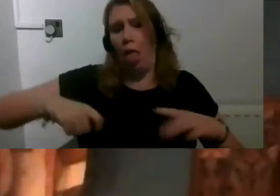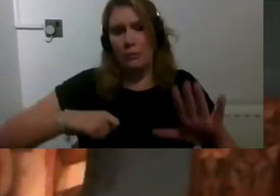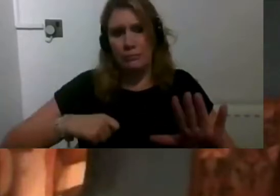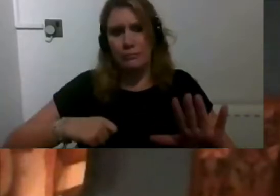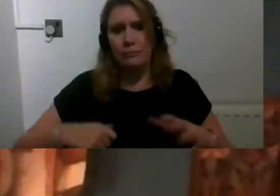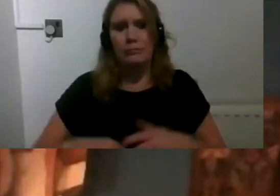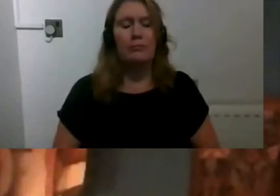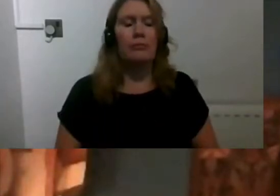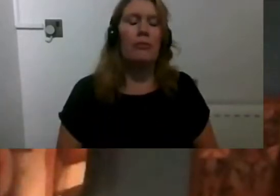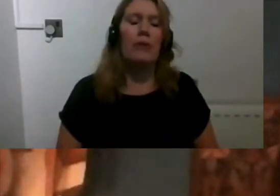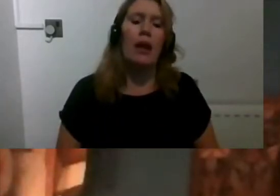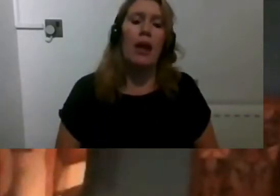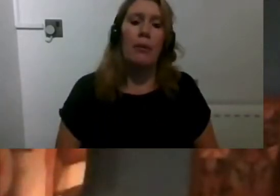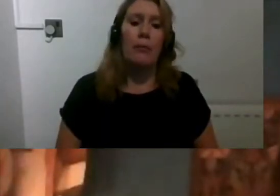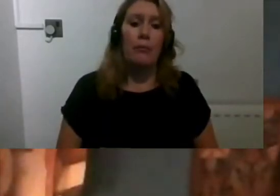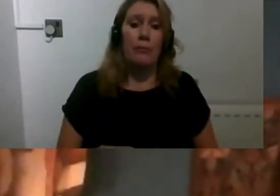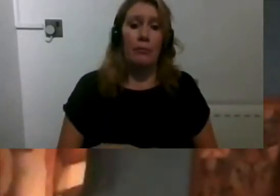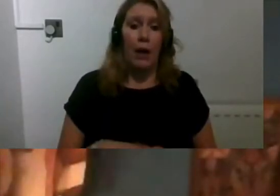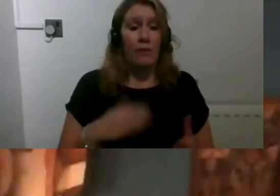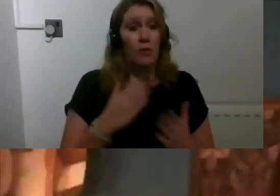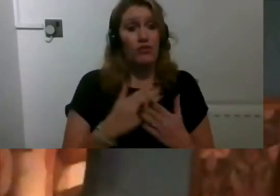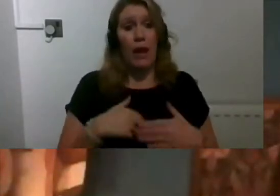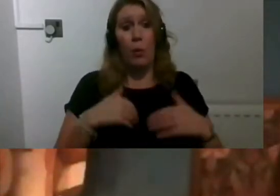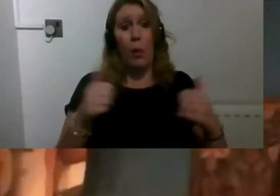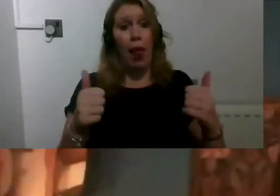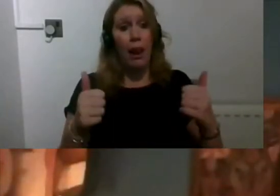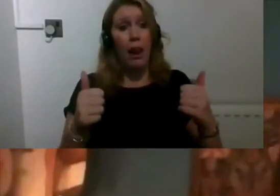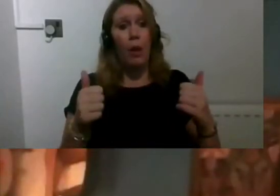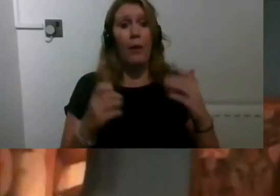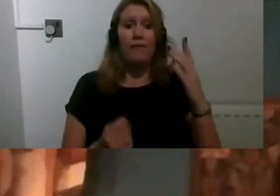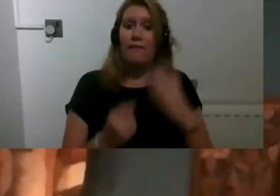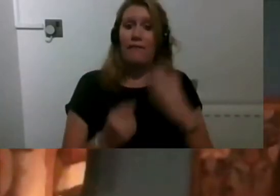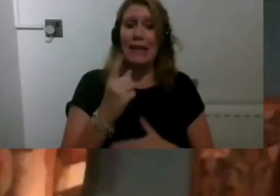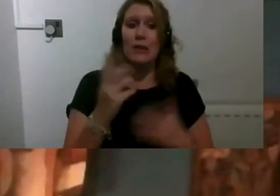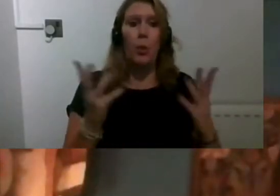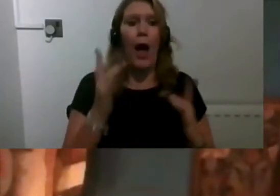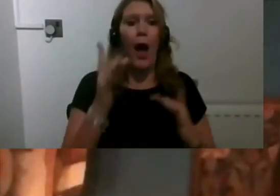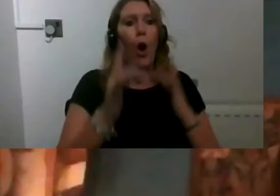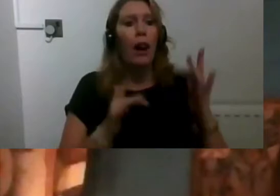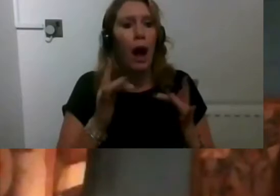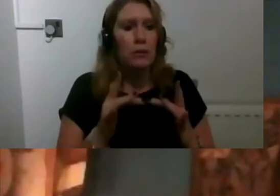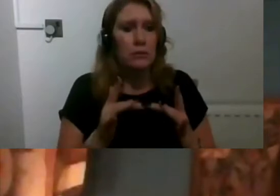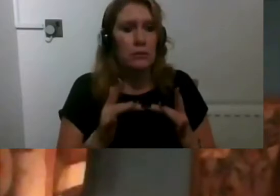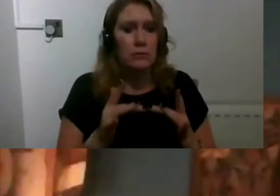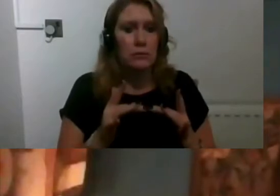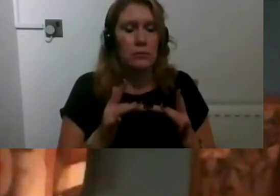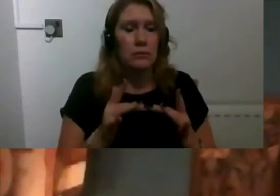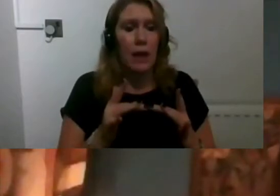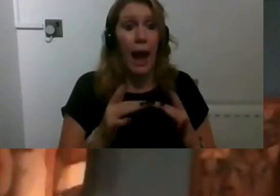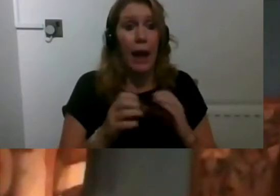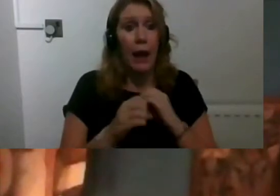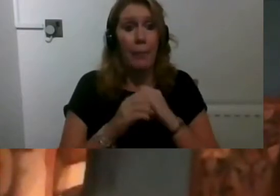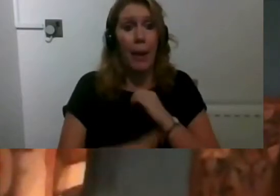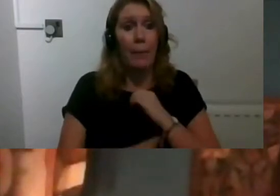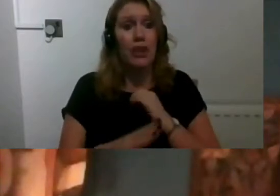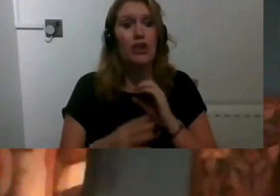with gigs online, and stuff published with Magical Women, Joy of Sound. Now my